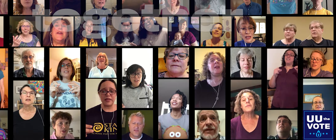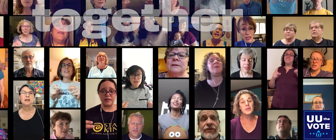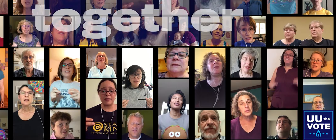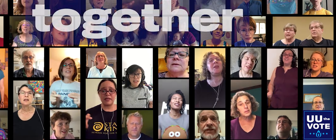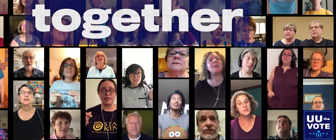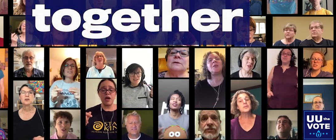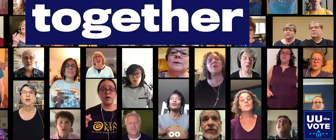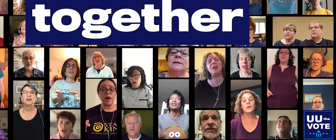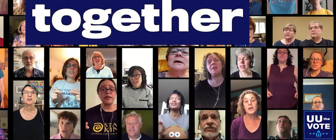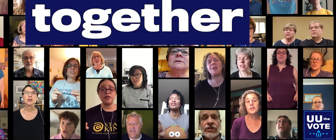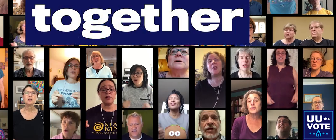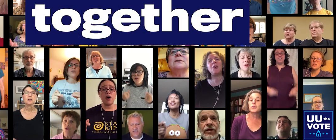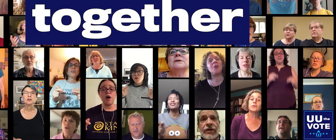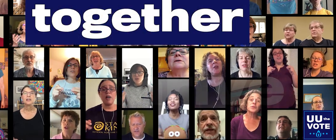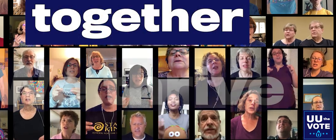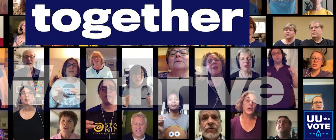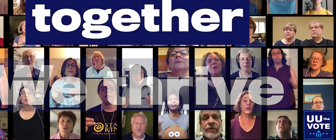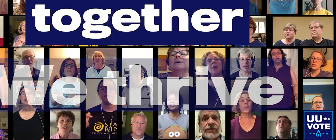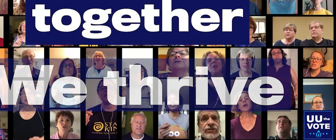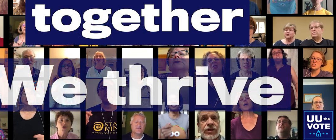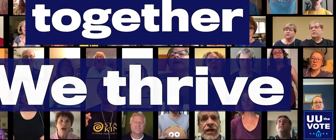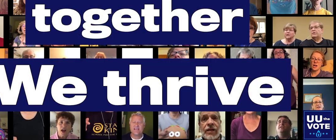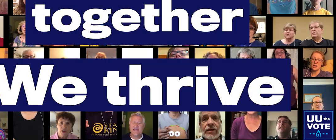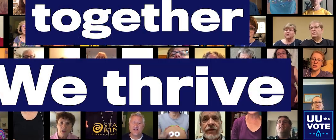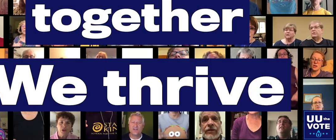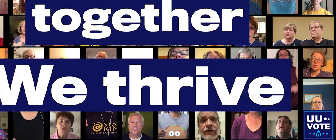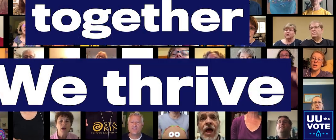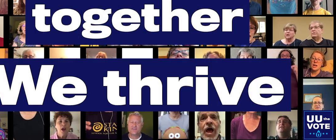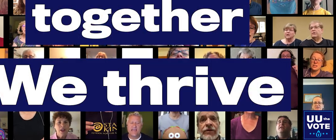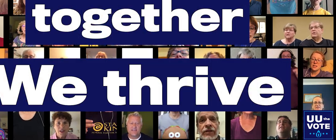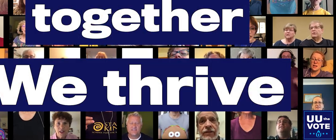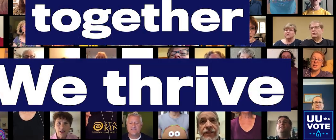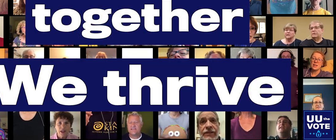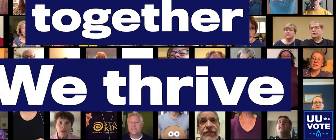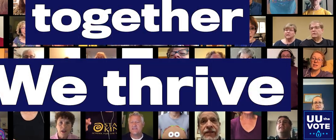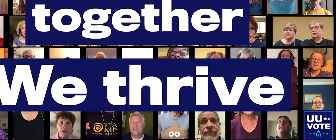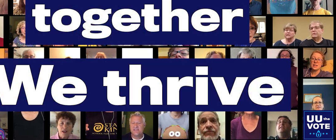In this great turning we shall learn to lead in love